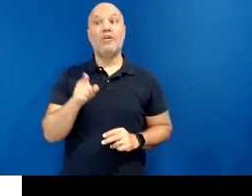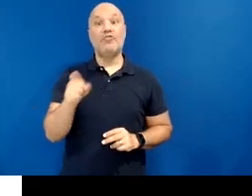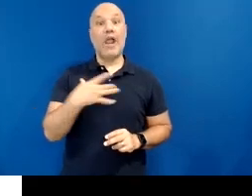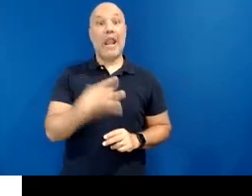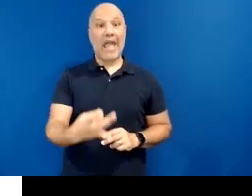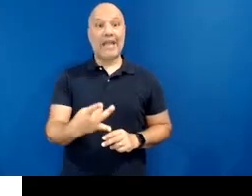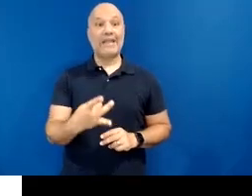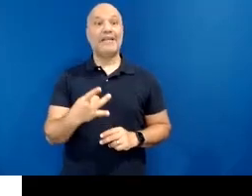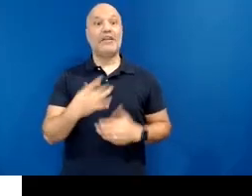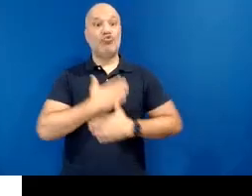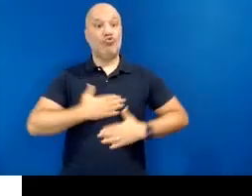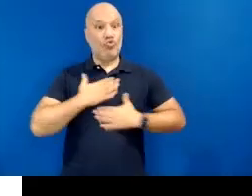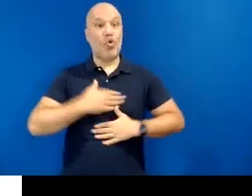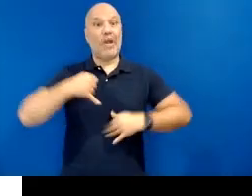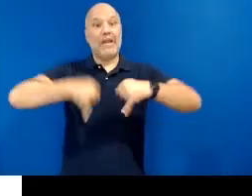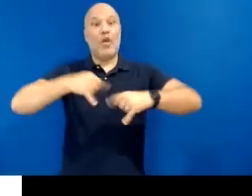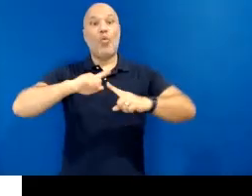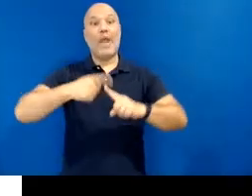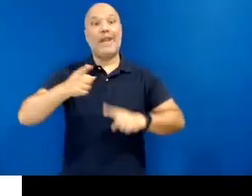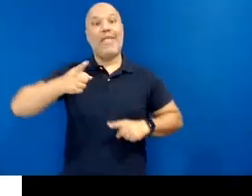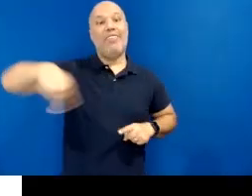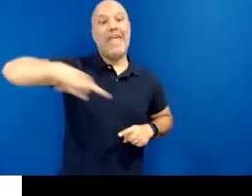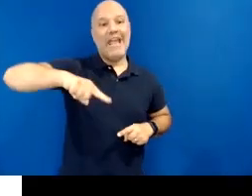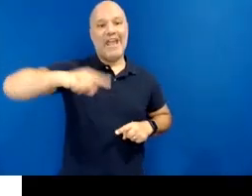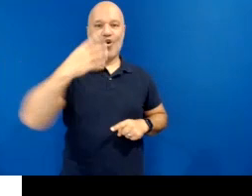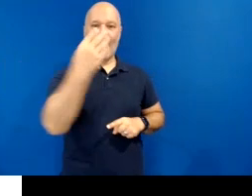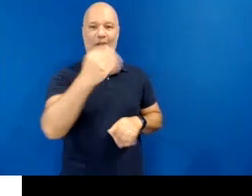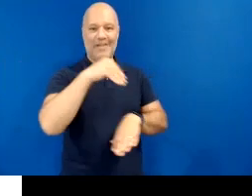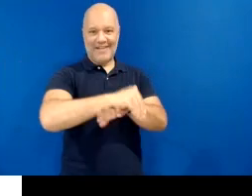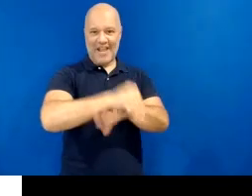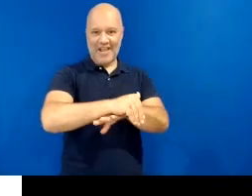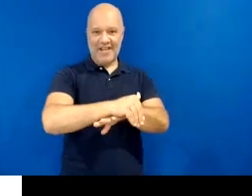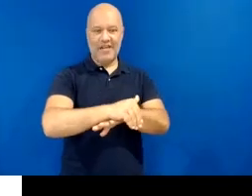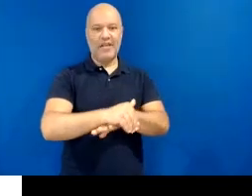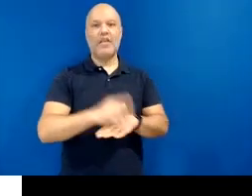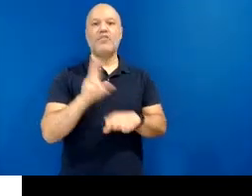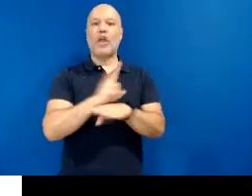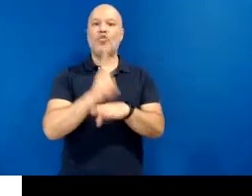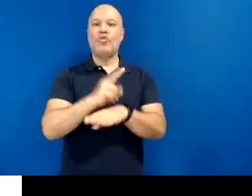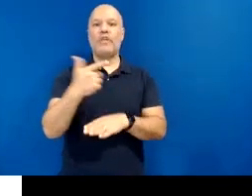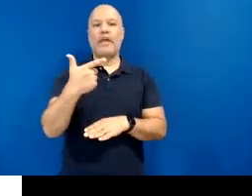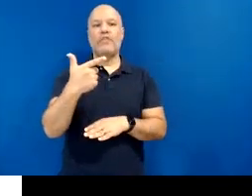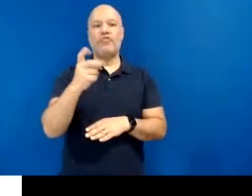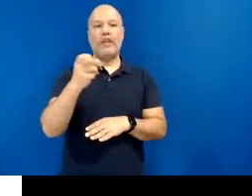like the stiletto heels are shown, Amari uses gender neutral pronouns. They them and their.